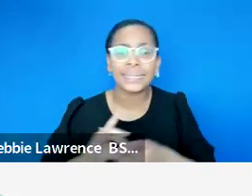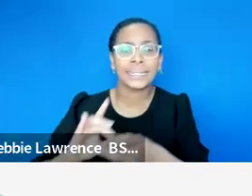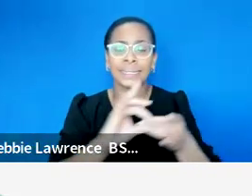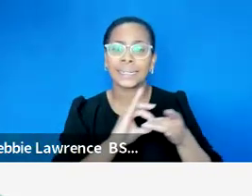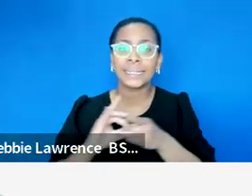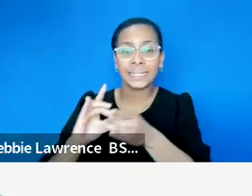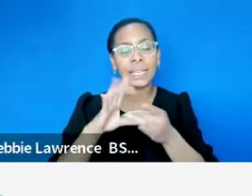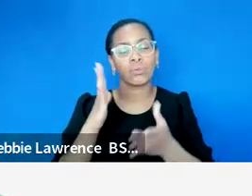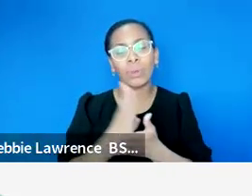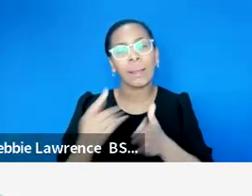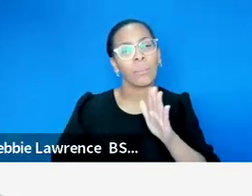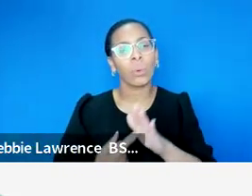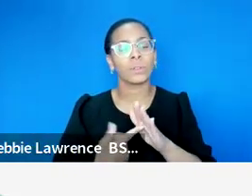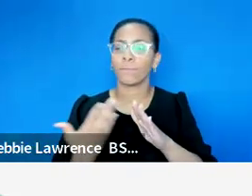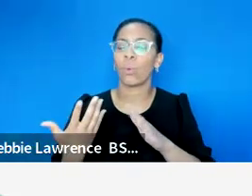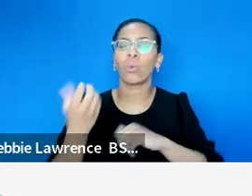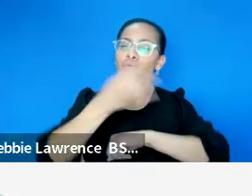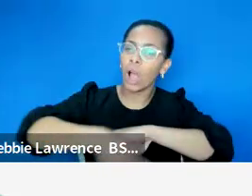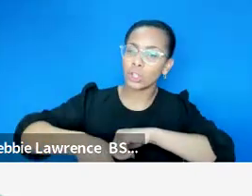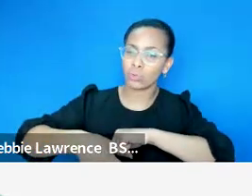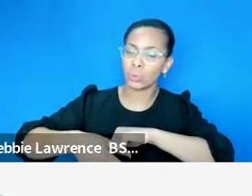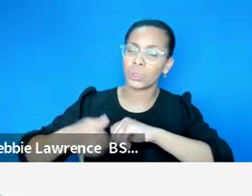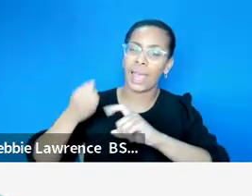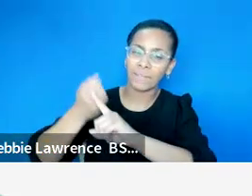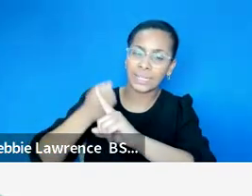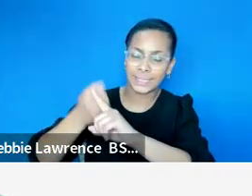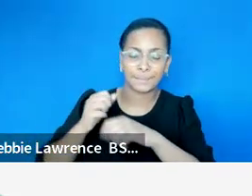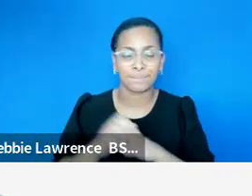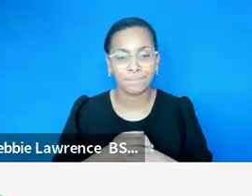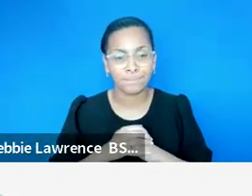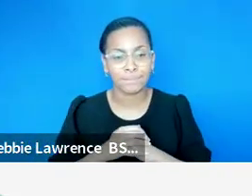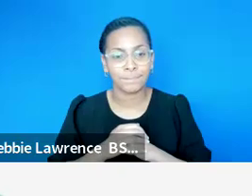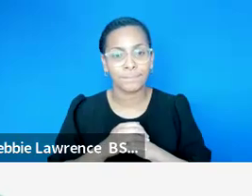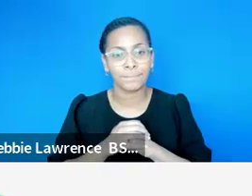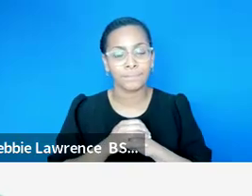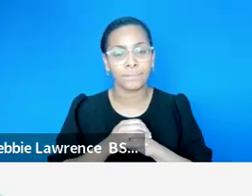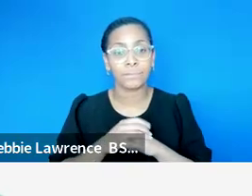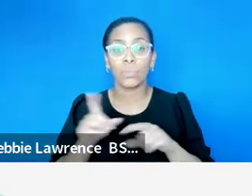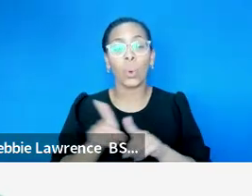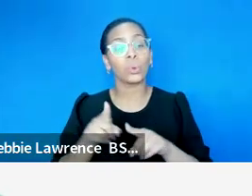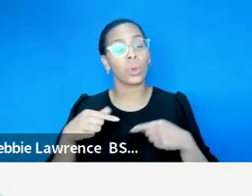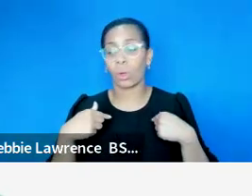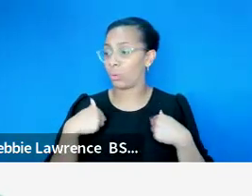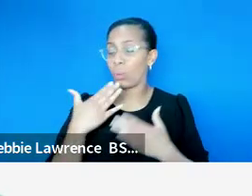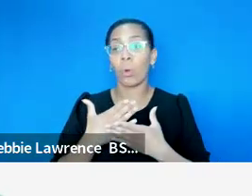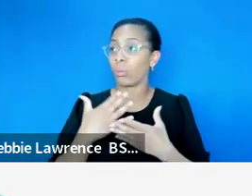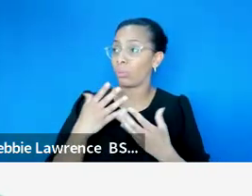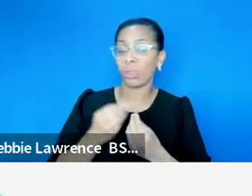grassroots advocacy work. And finally, we work with senior leaders in the disability equity committee